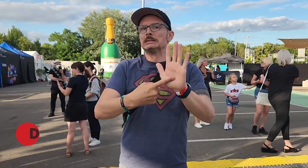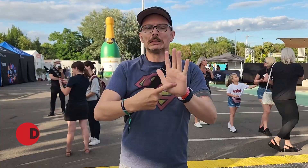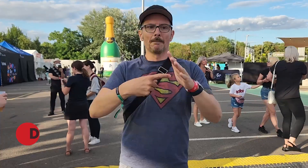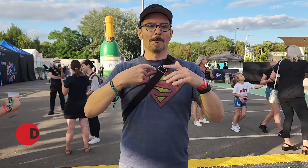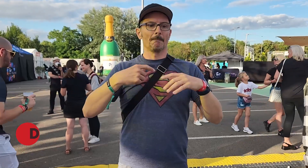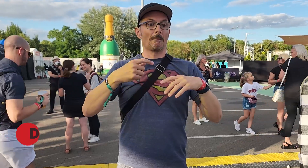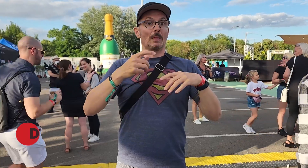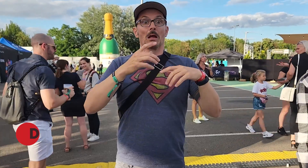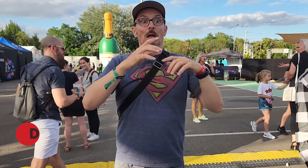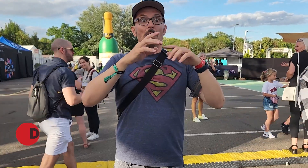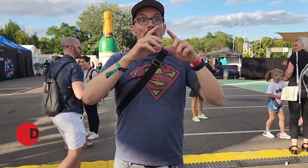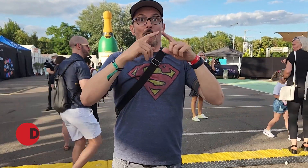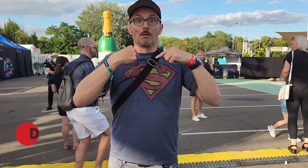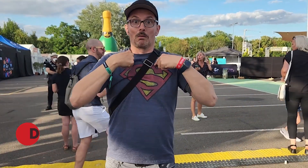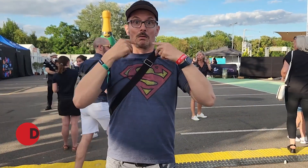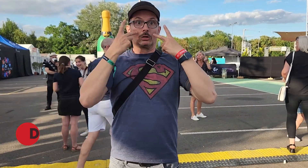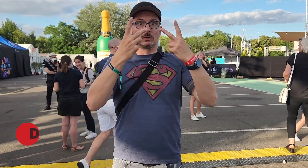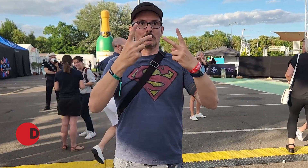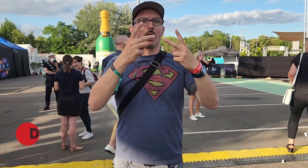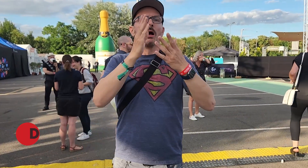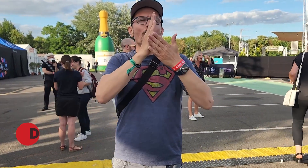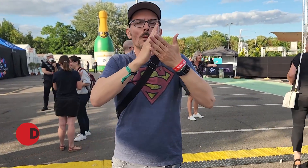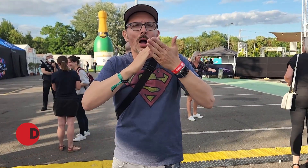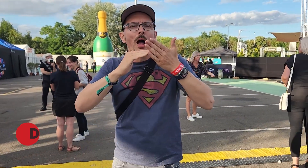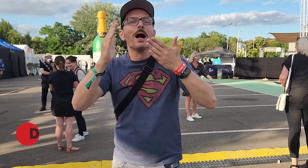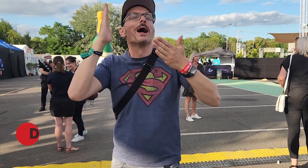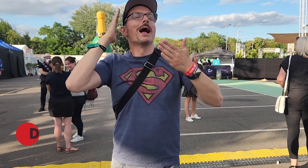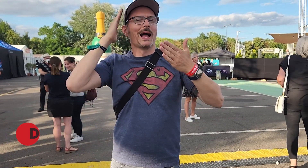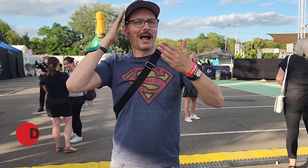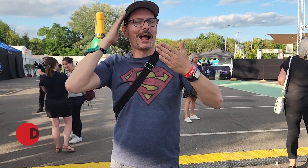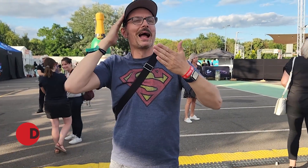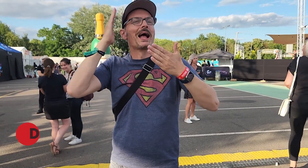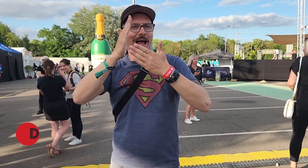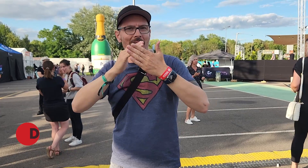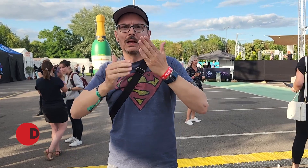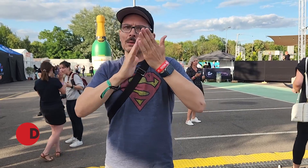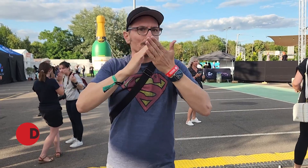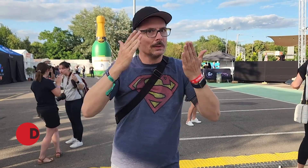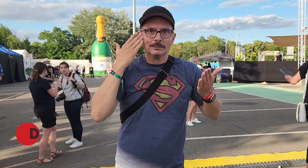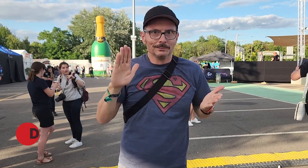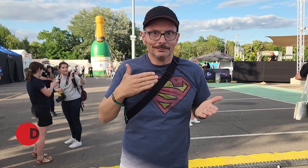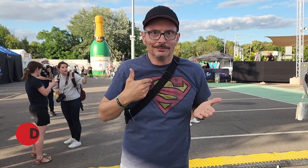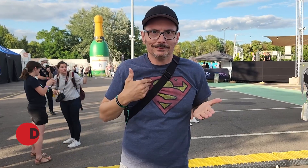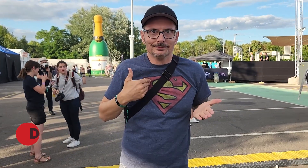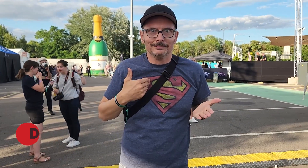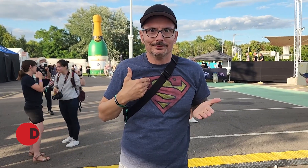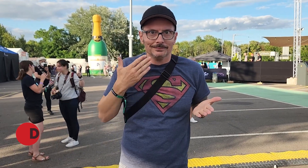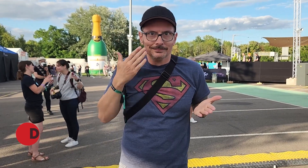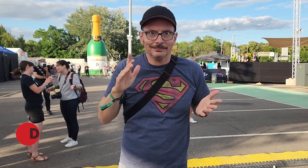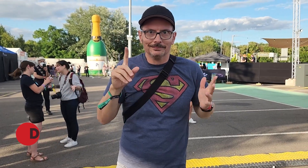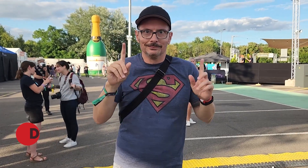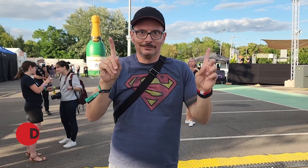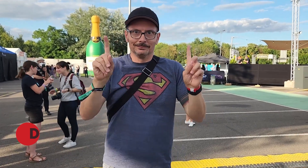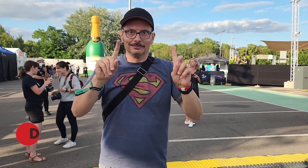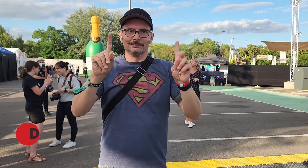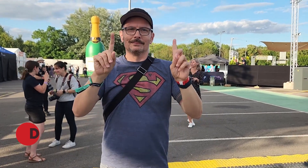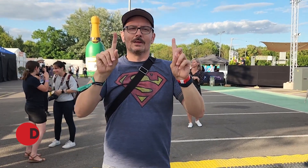For example, there were some issues I was familiar with, and some not.